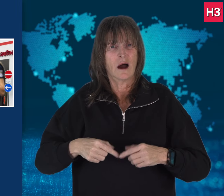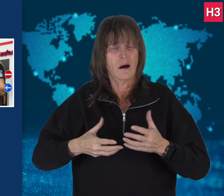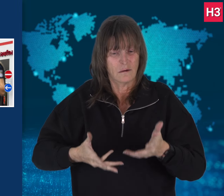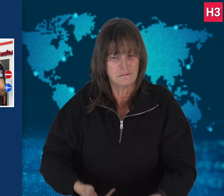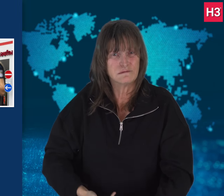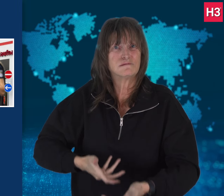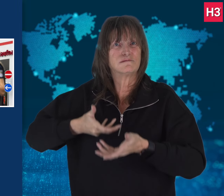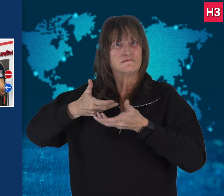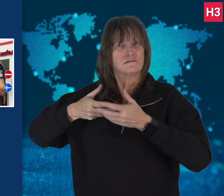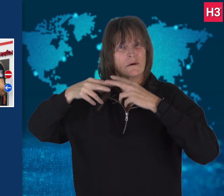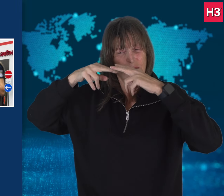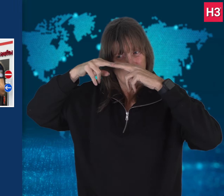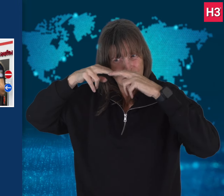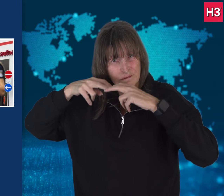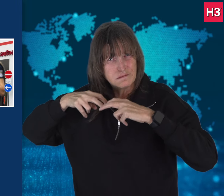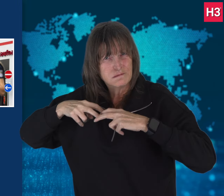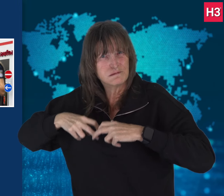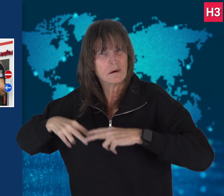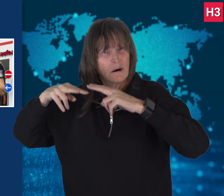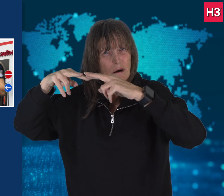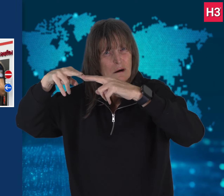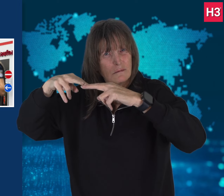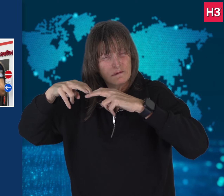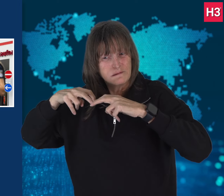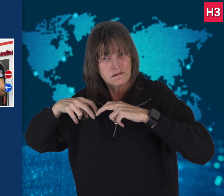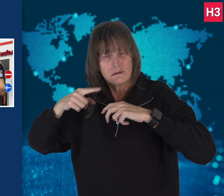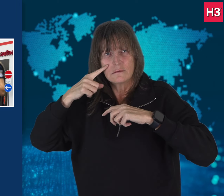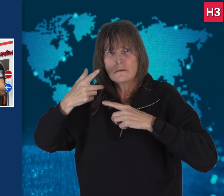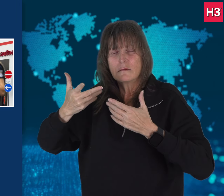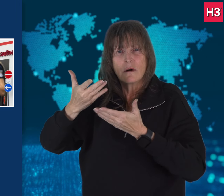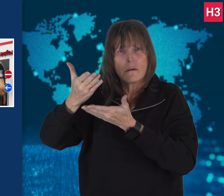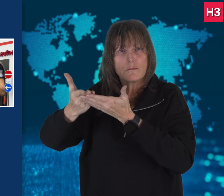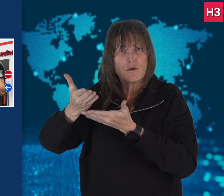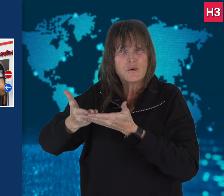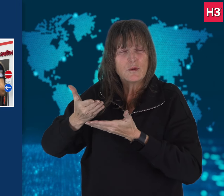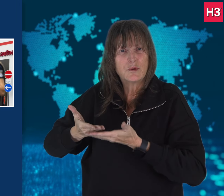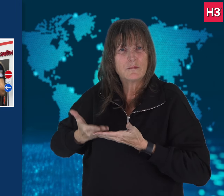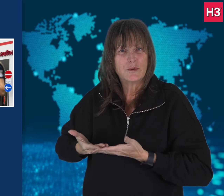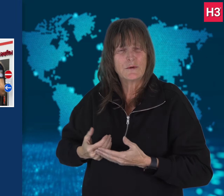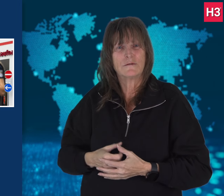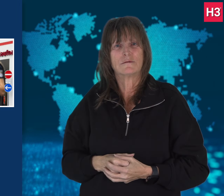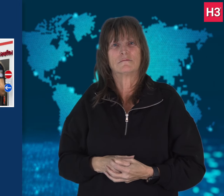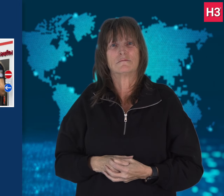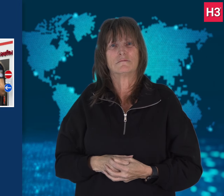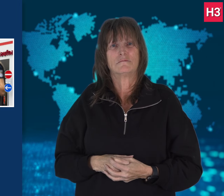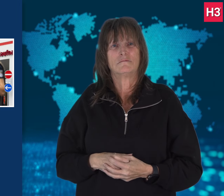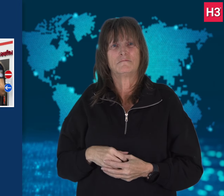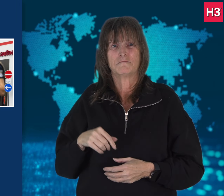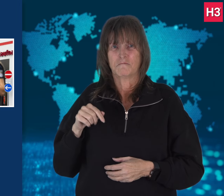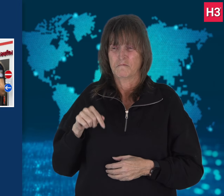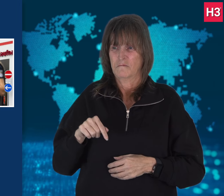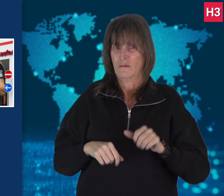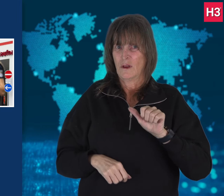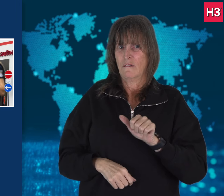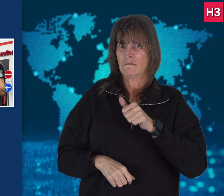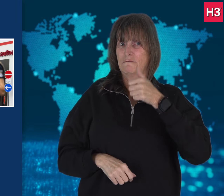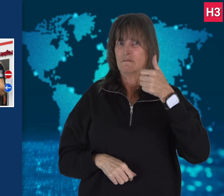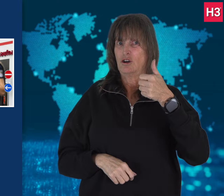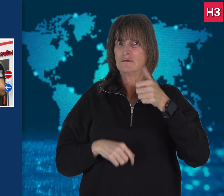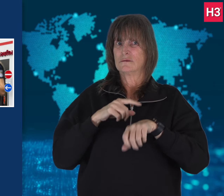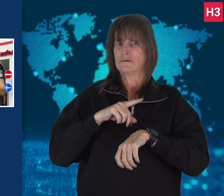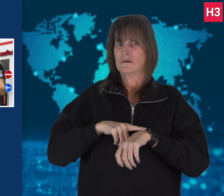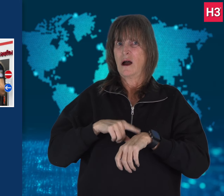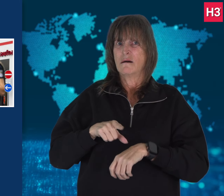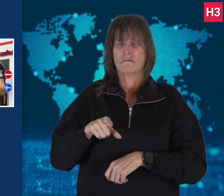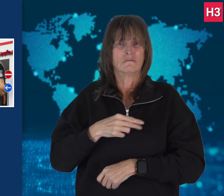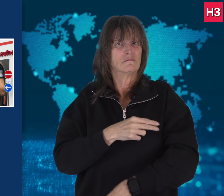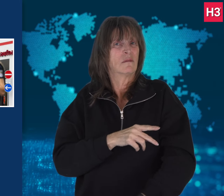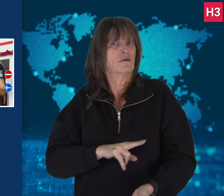can look for more evidence. This is not the first time a nurse has